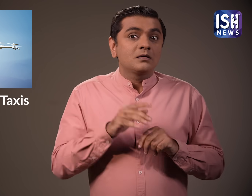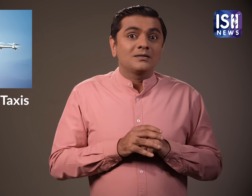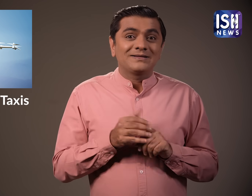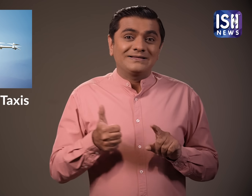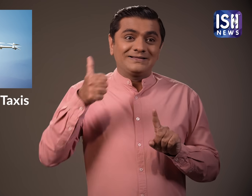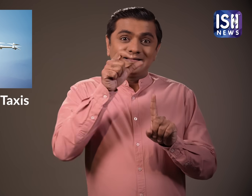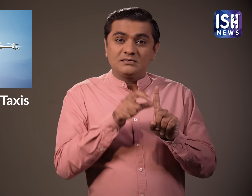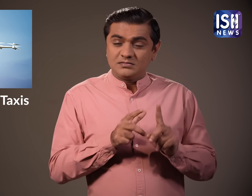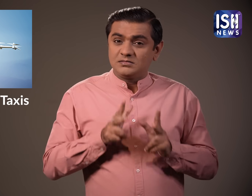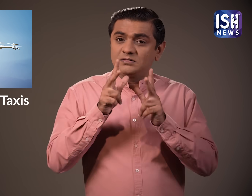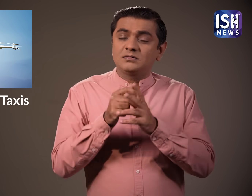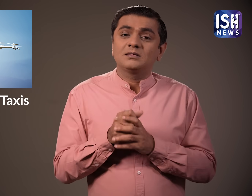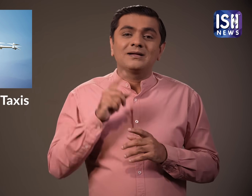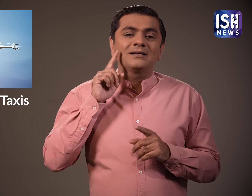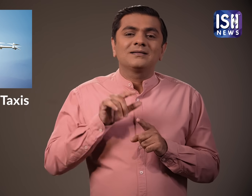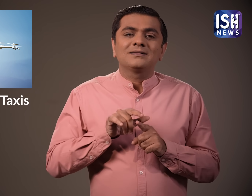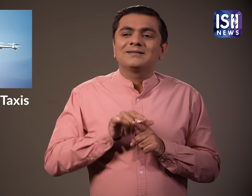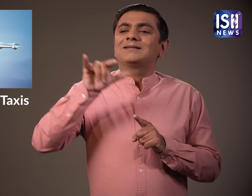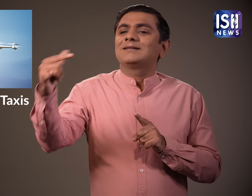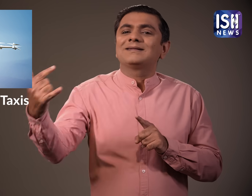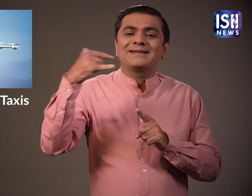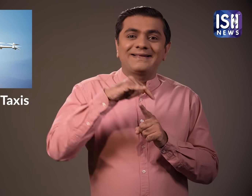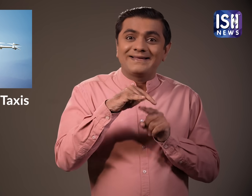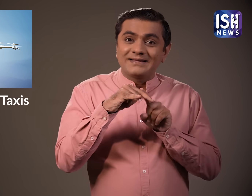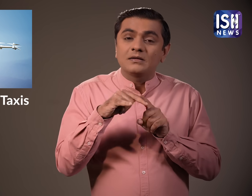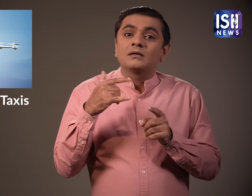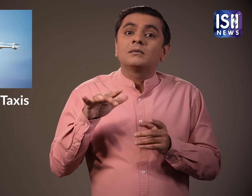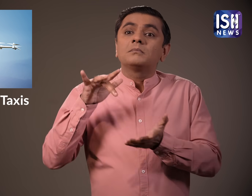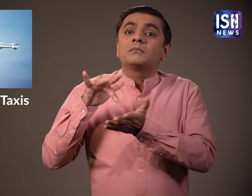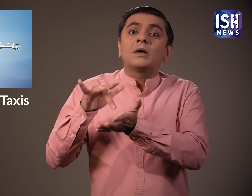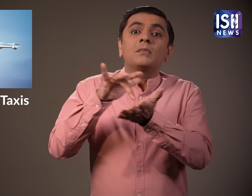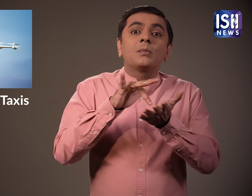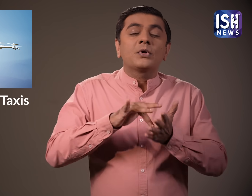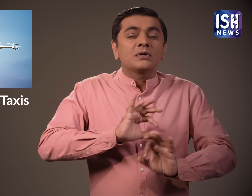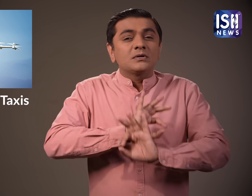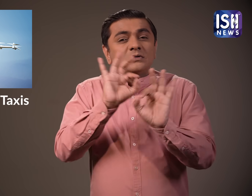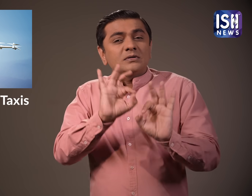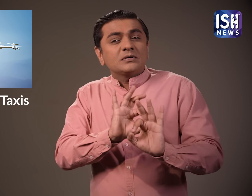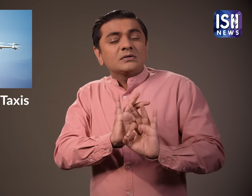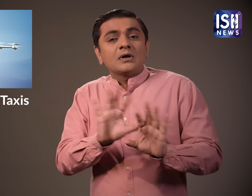Bhatia also said that the company will create spaces for landing and takeoff.